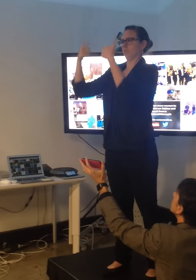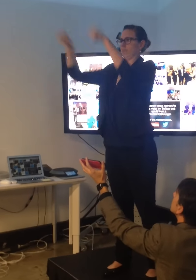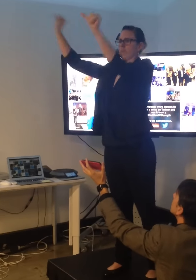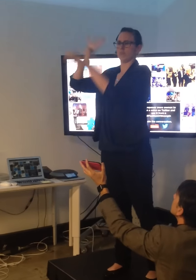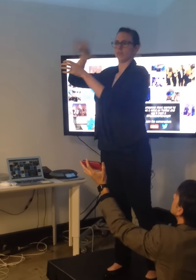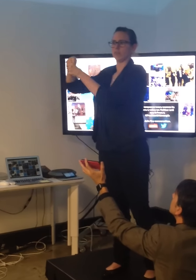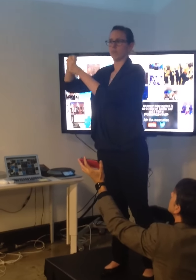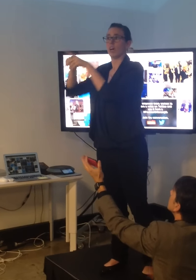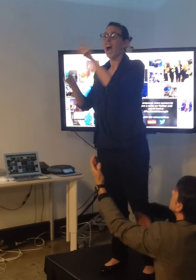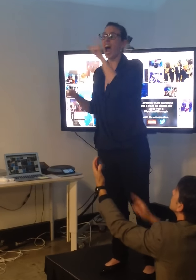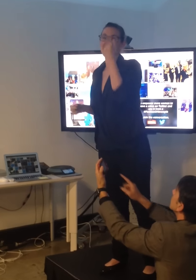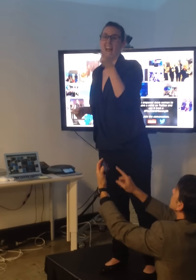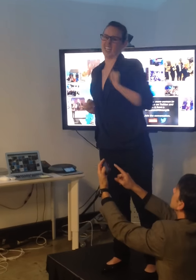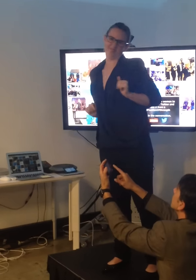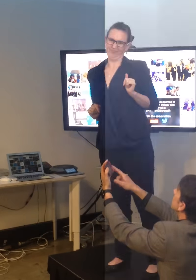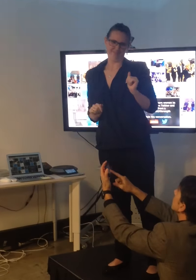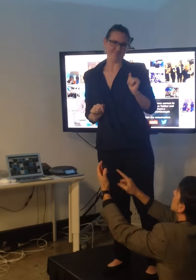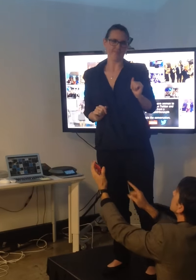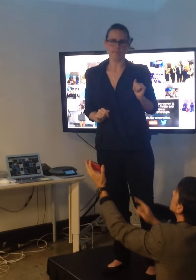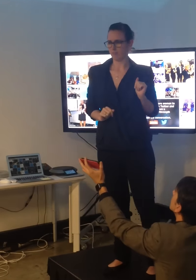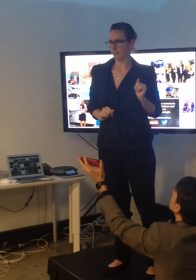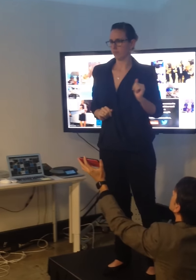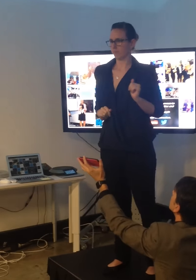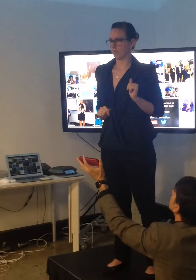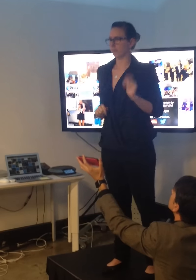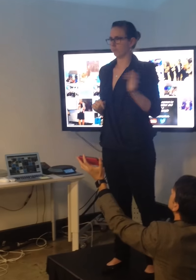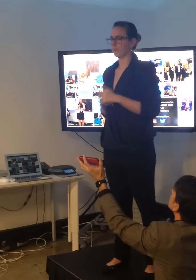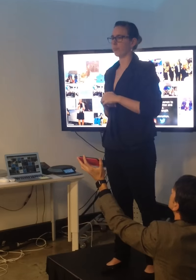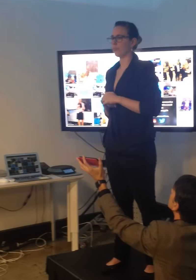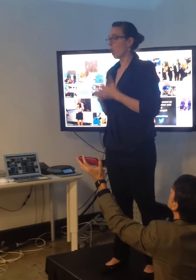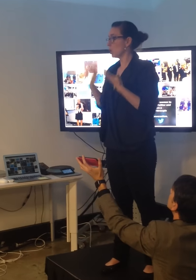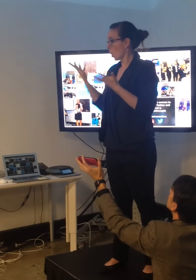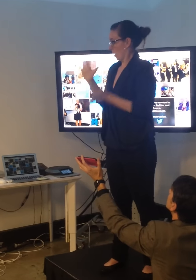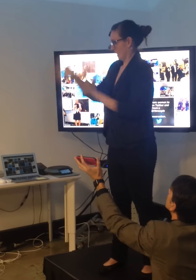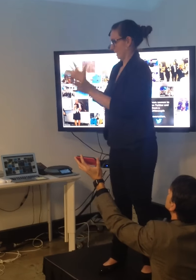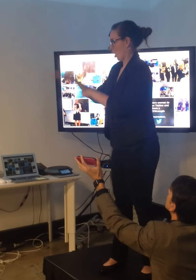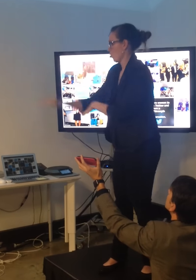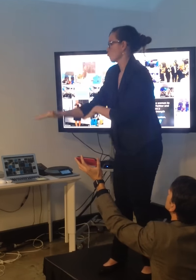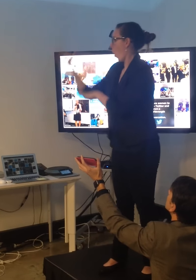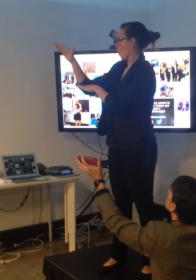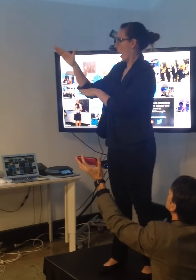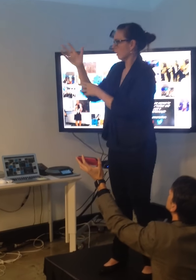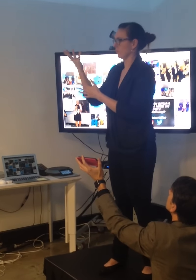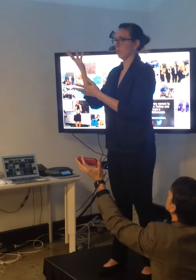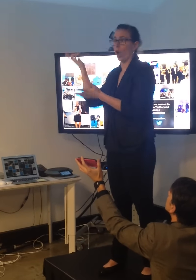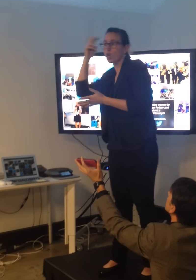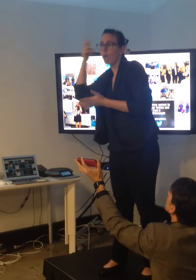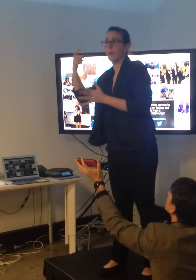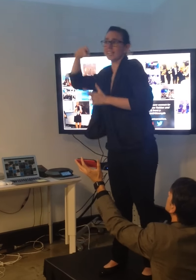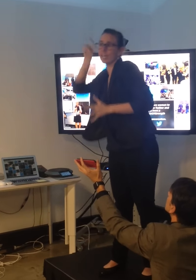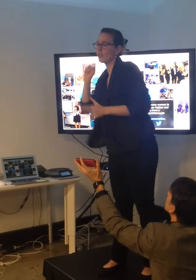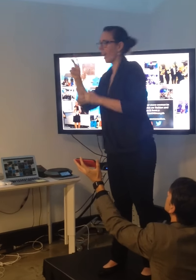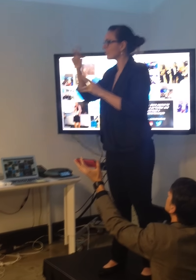that being able to hear and speak equates with having a language. They just don't think that they can have a language any other way. So they are encouraged to have the child grow up